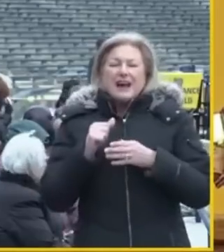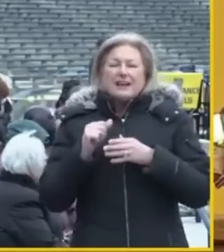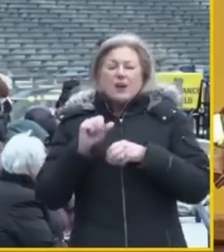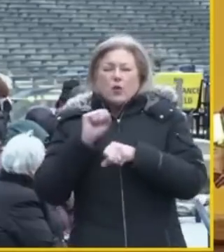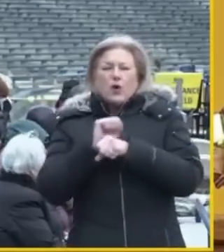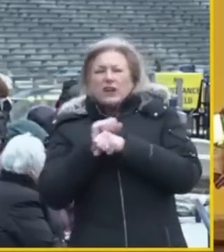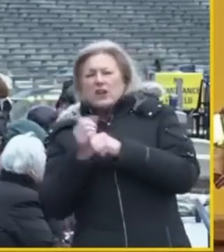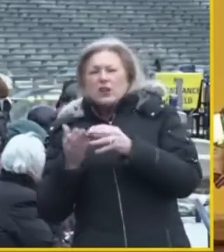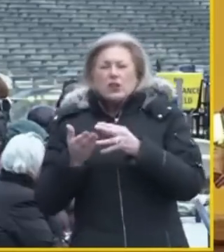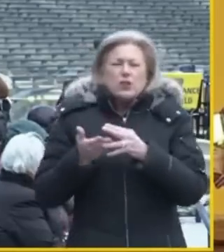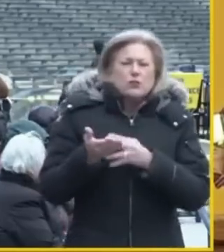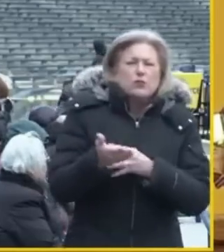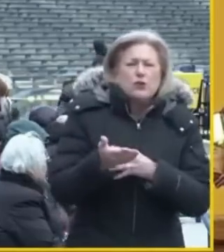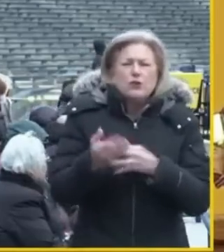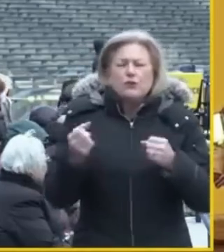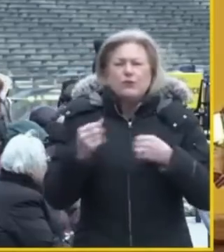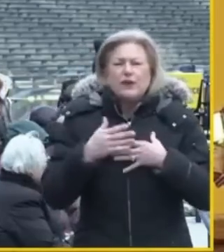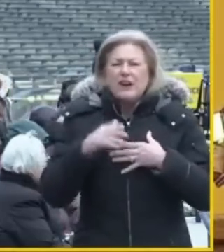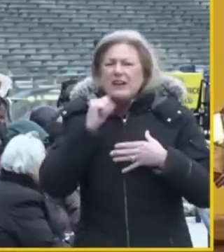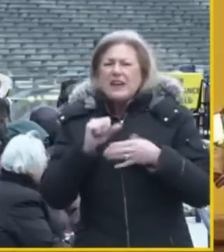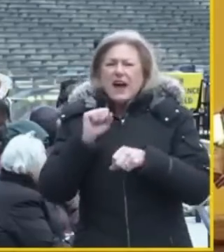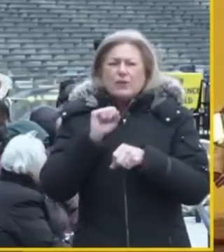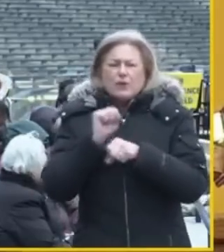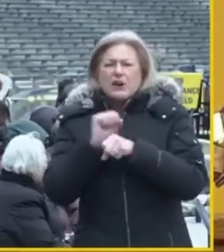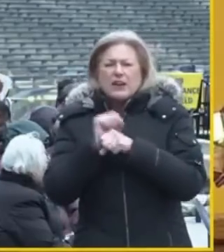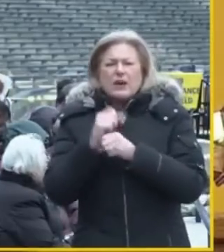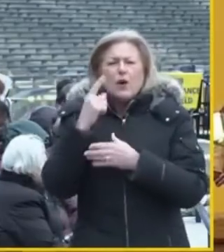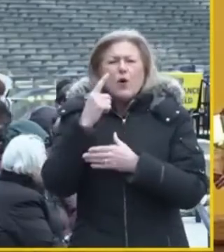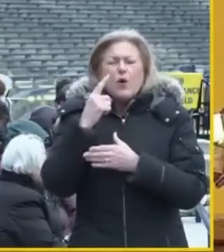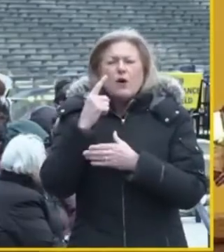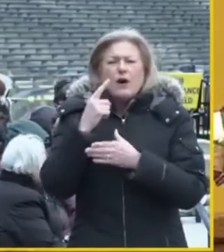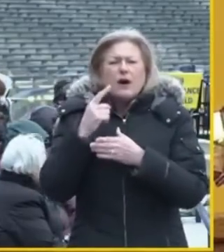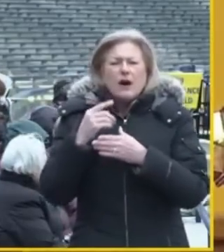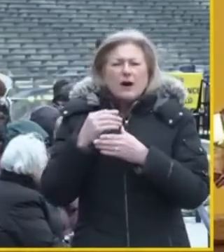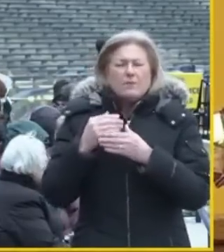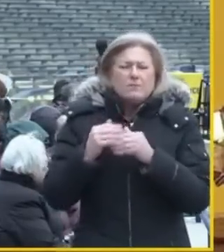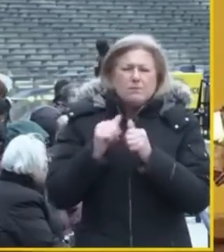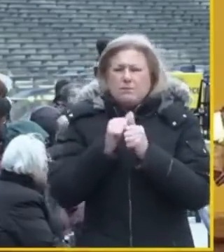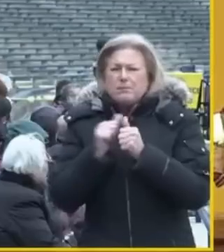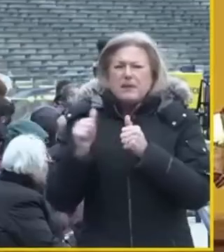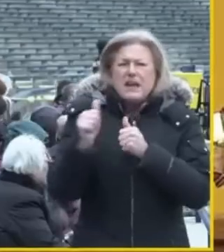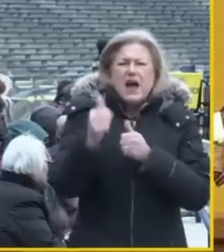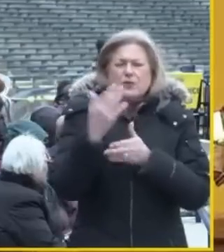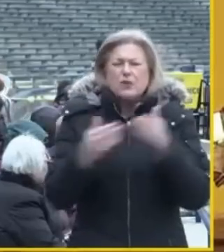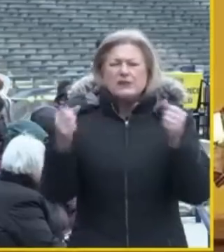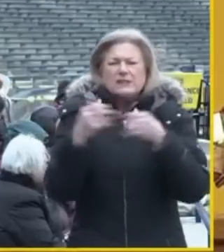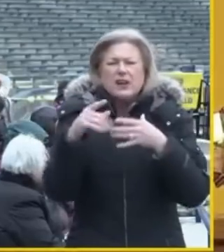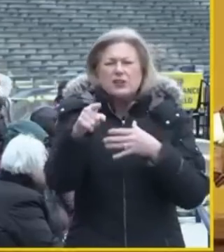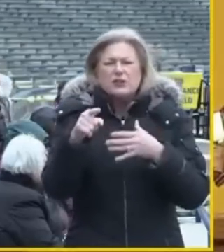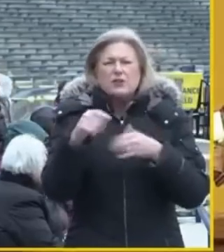not pushing through that which scares you, will leave you feeling like you're not brave.